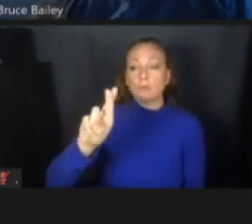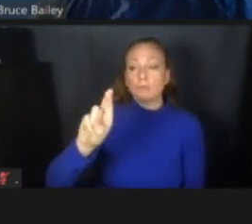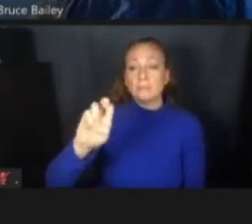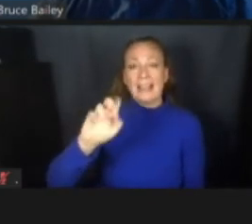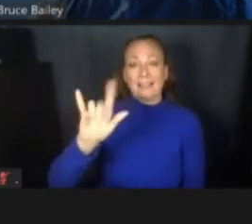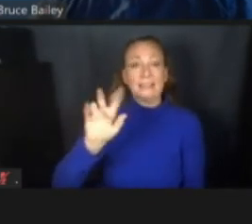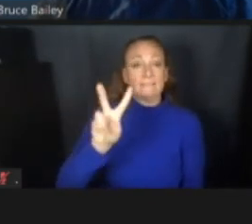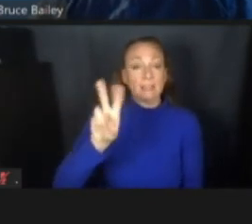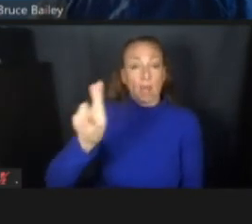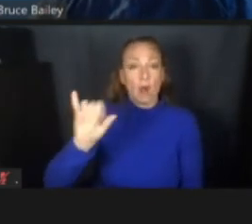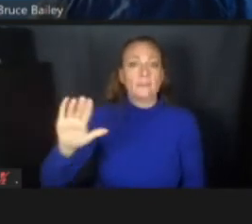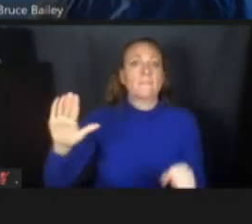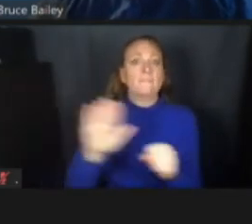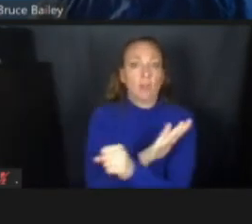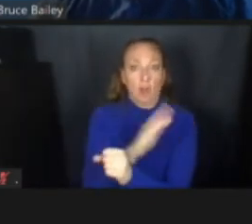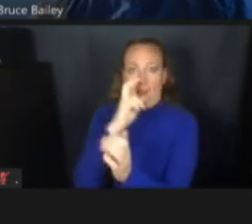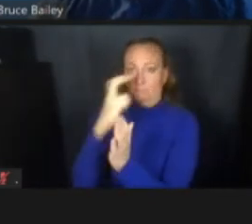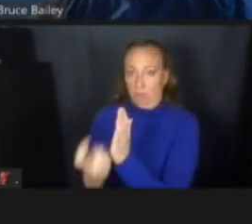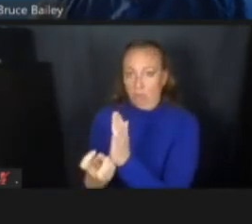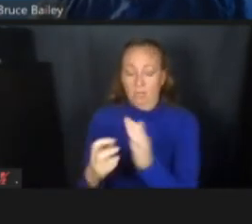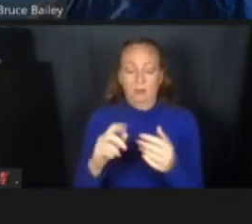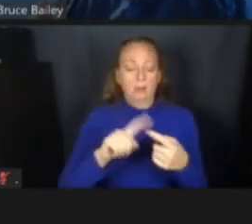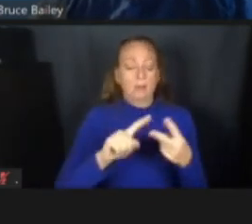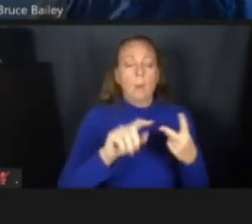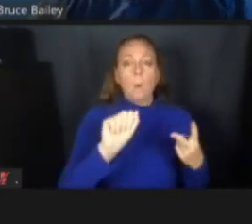And augmented reality which is a combination